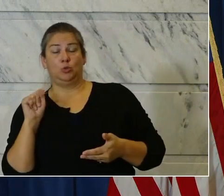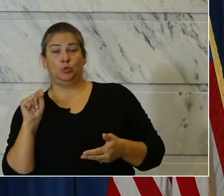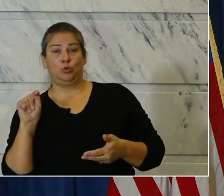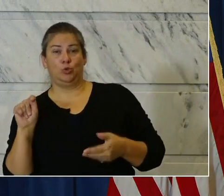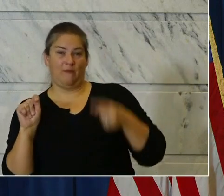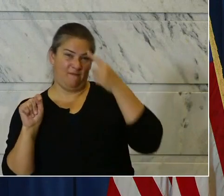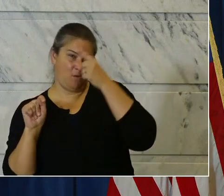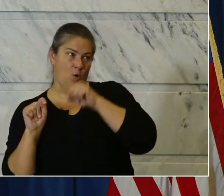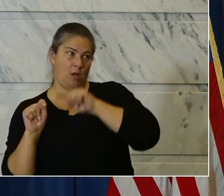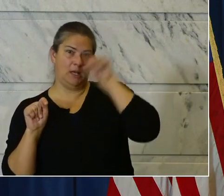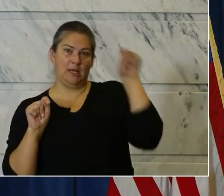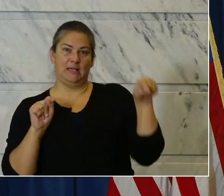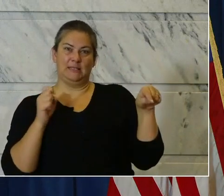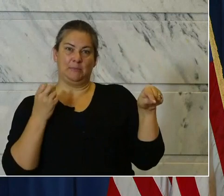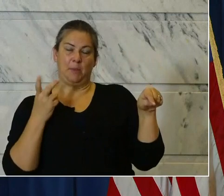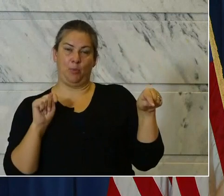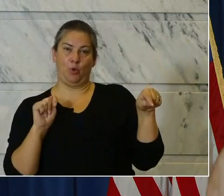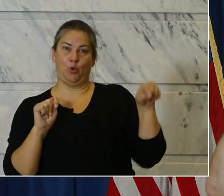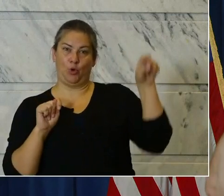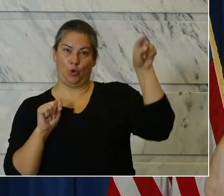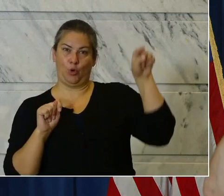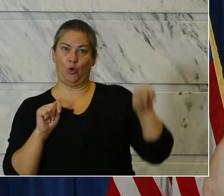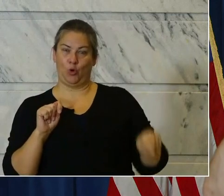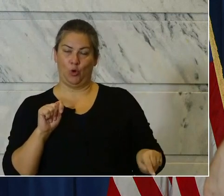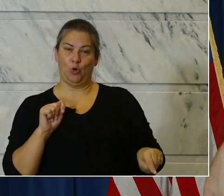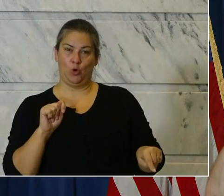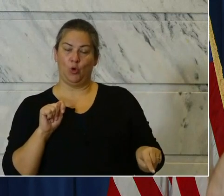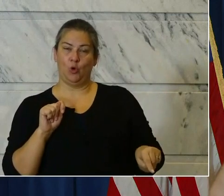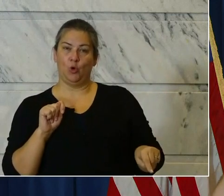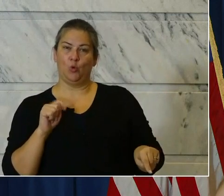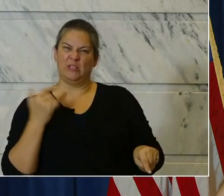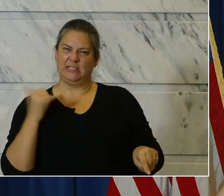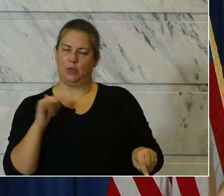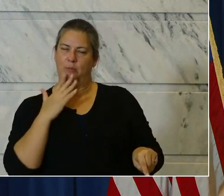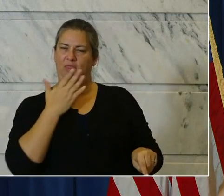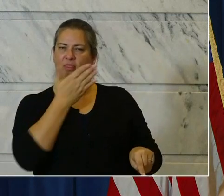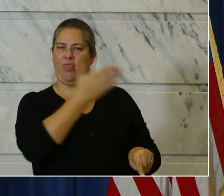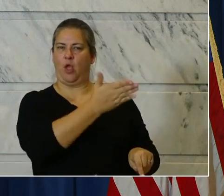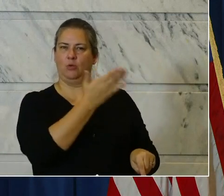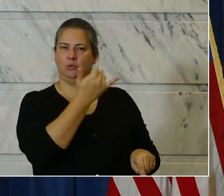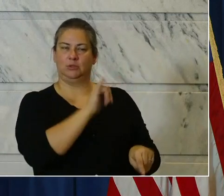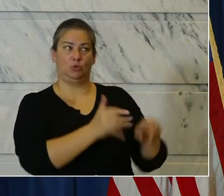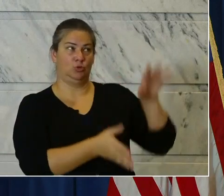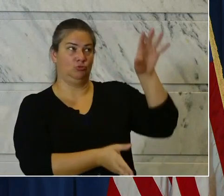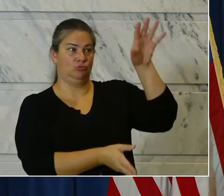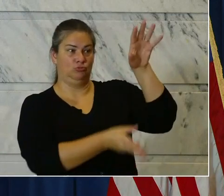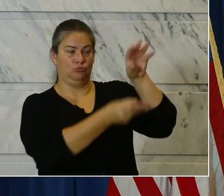MID OCTOBER BECAUSE THEY'LL BE CASES THEY'RE STILL GOING THREE. IT'LL BE THE SEPTEMBER DATES